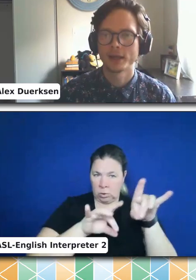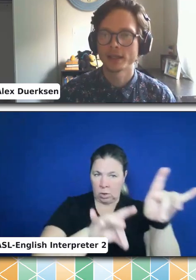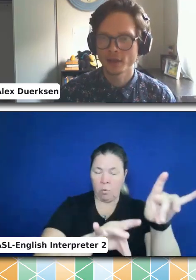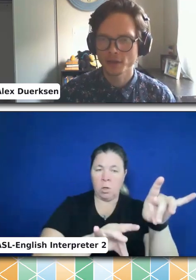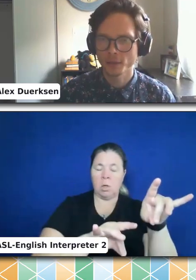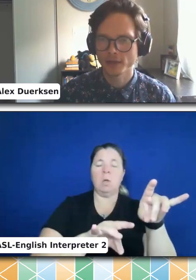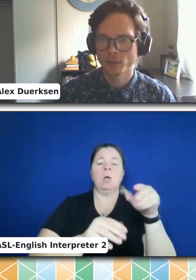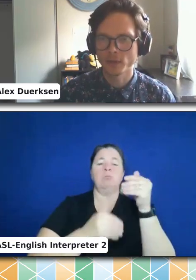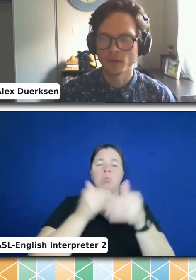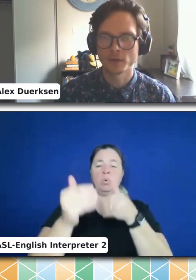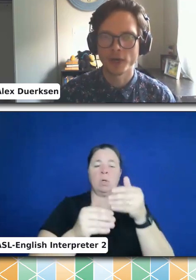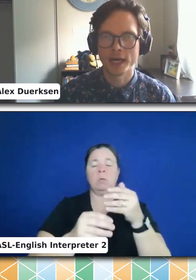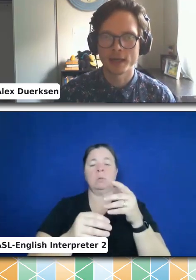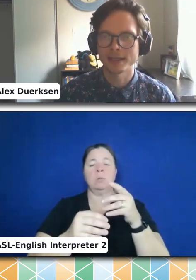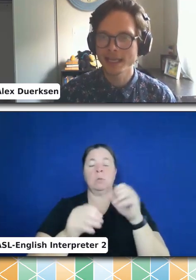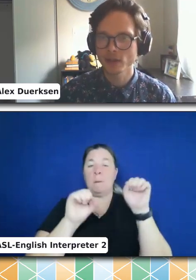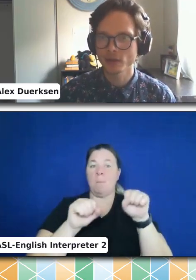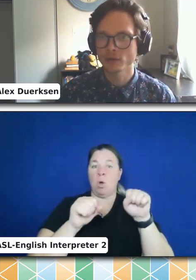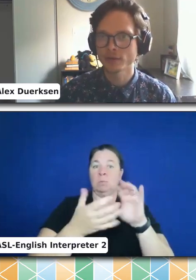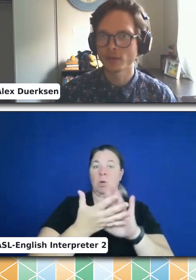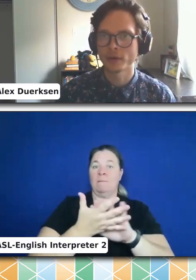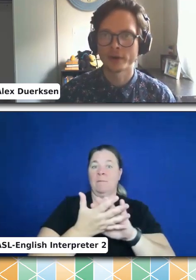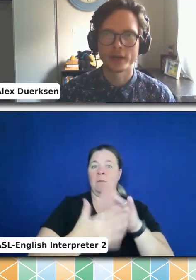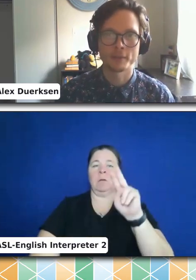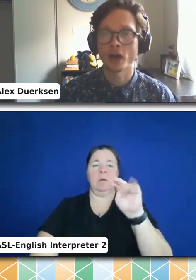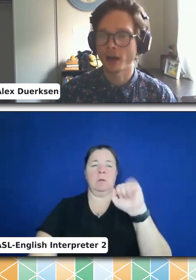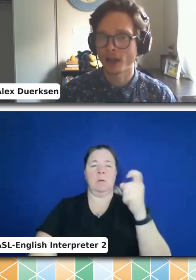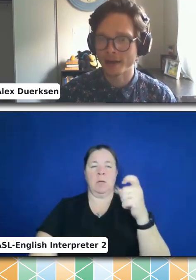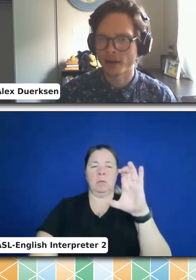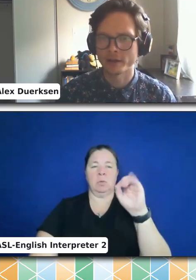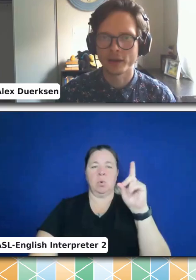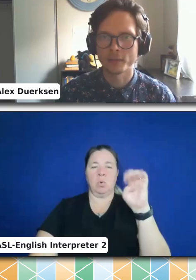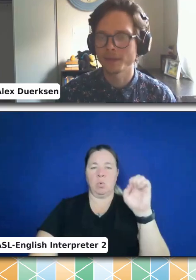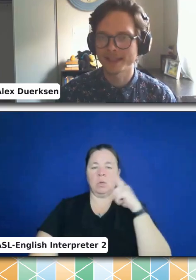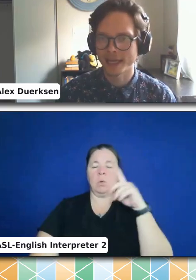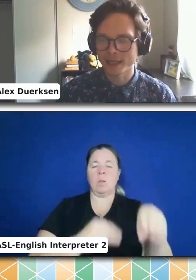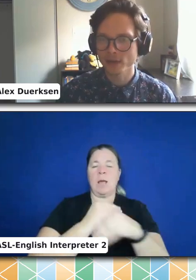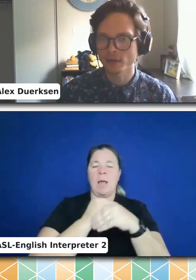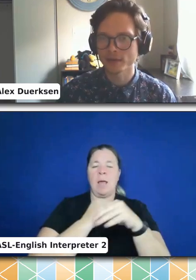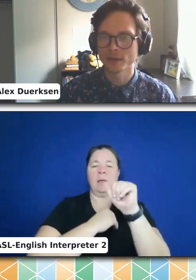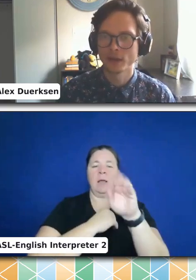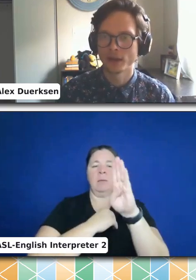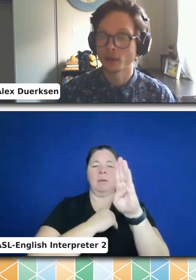Uh, is it also possible to filter by NAICS codes, or, um, I'll add on, uh, maybe CIS codes?